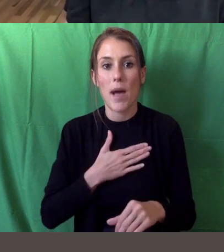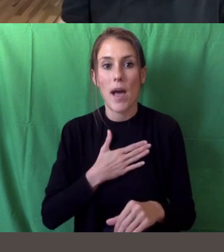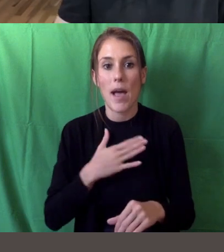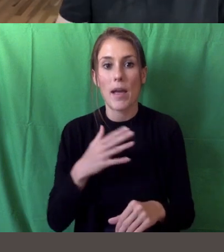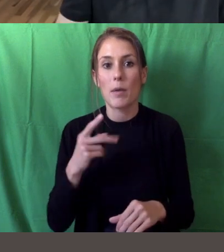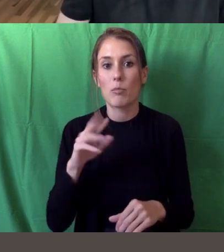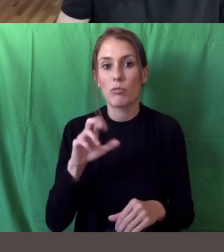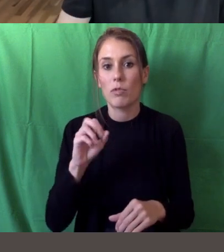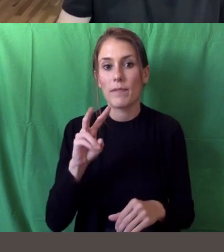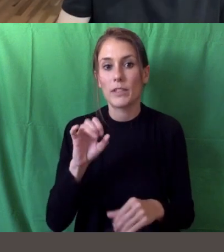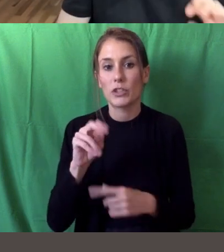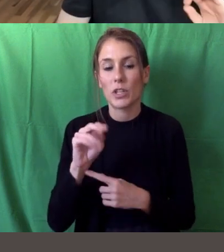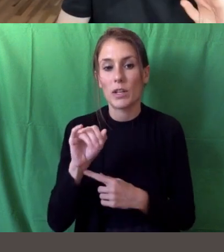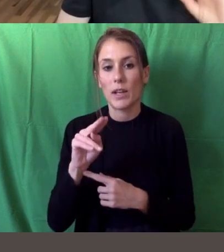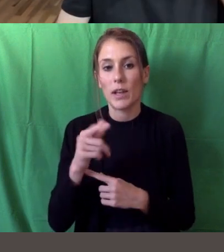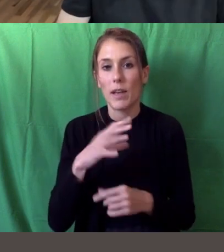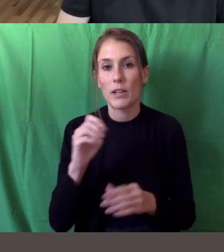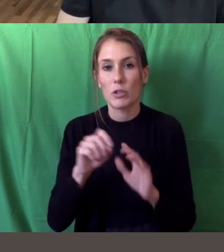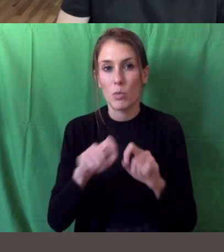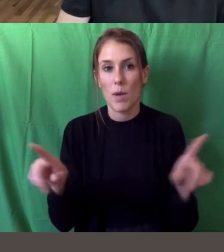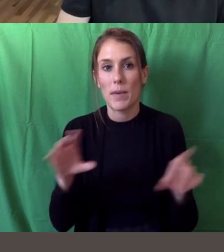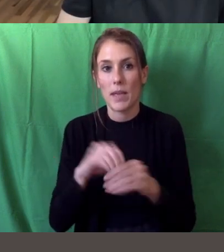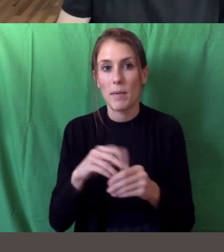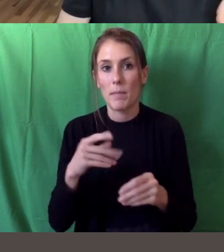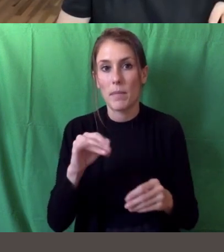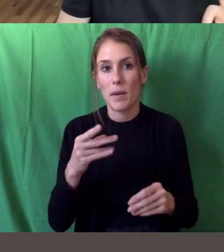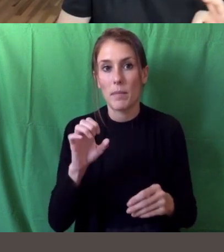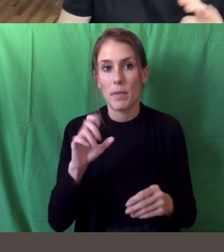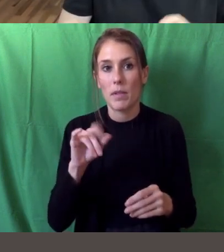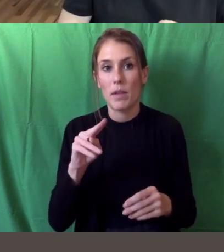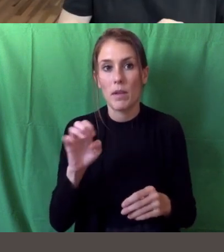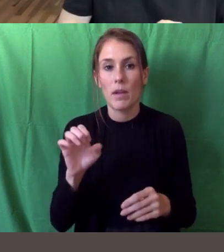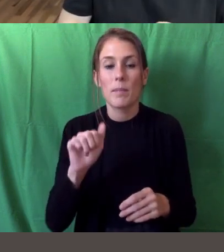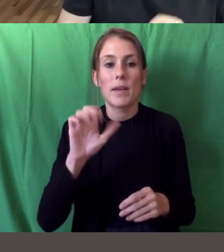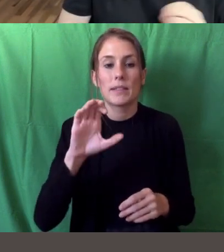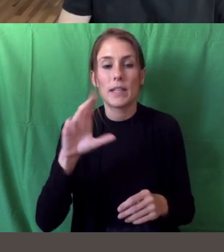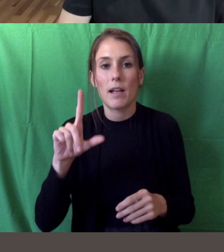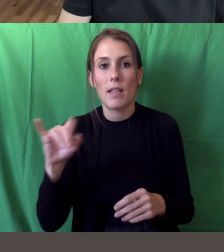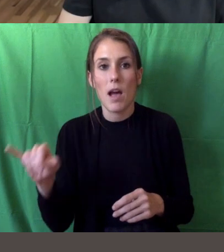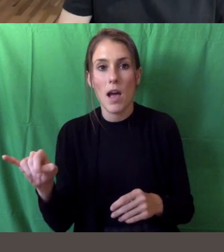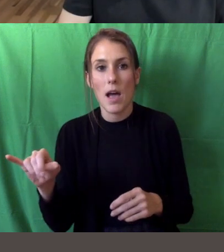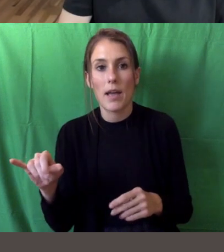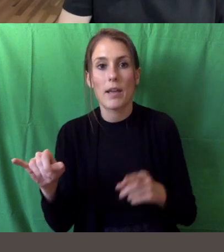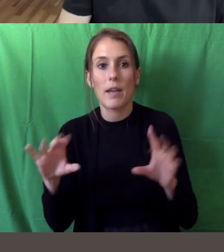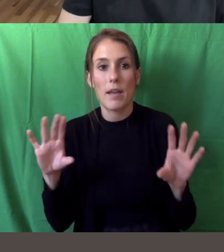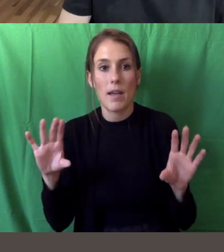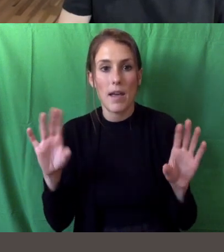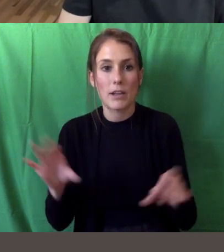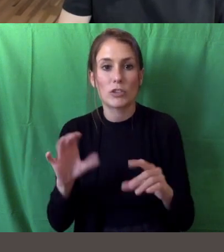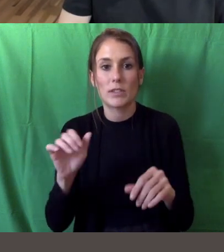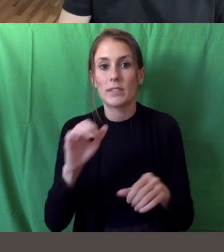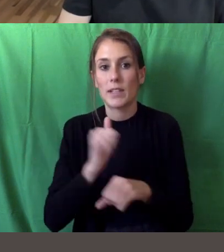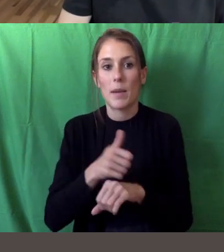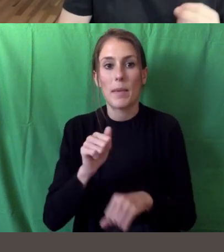in my pipeline. So I'm using the Azure Developer CLI official GitHub action, the setup-azd.